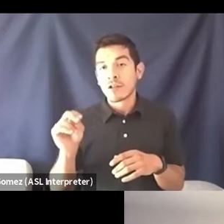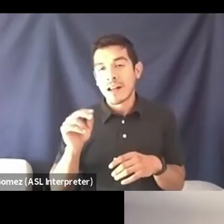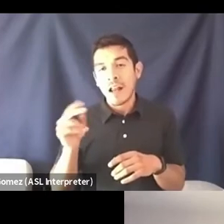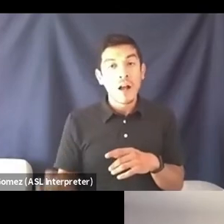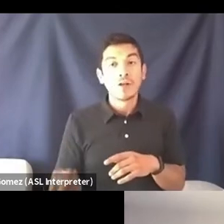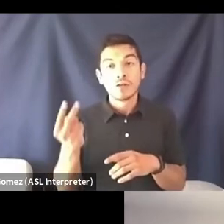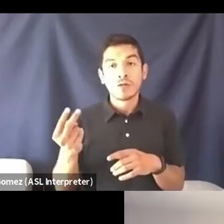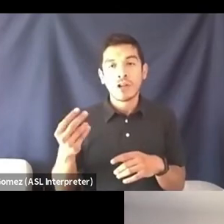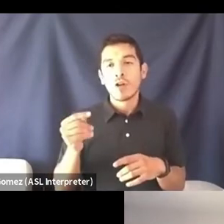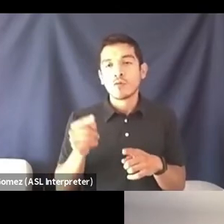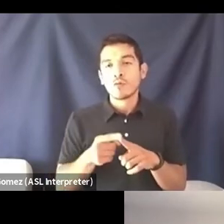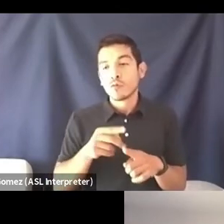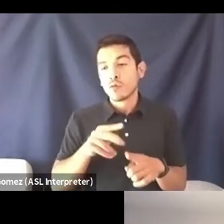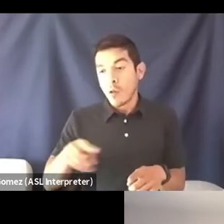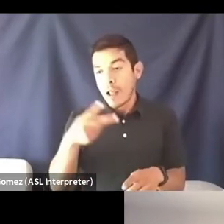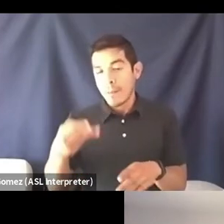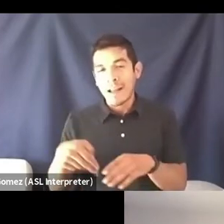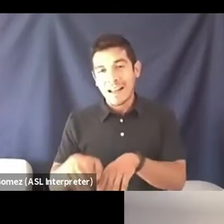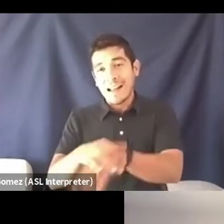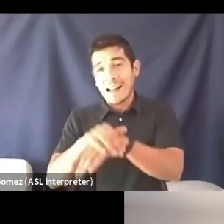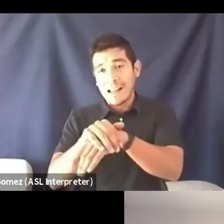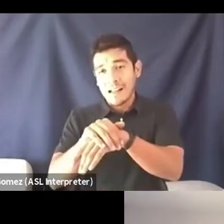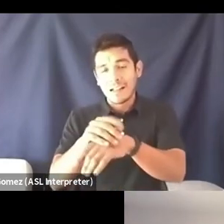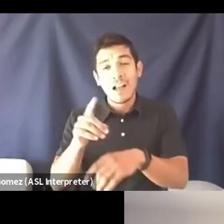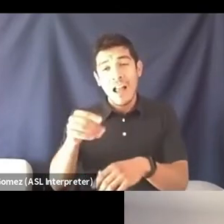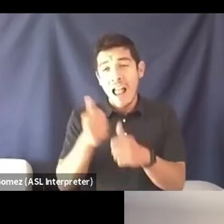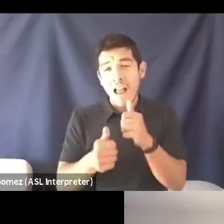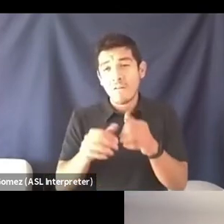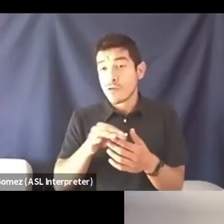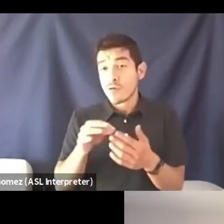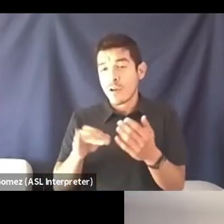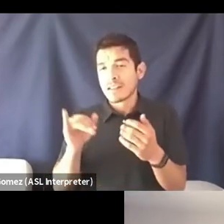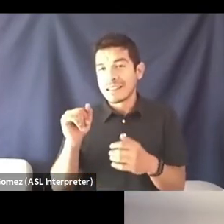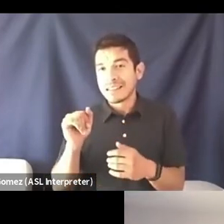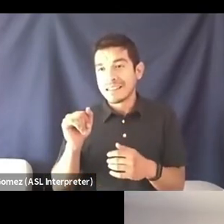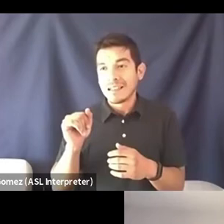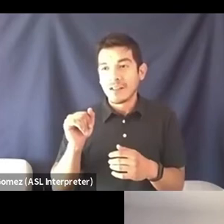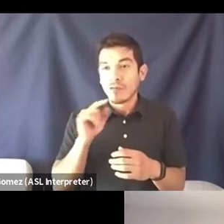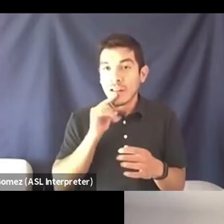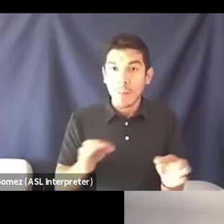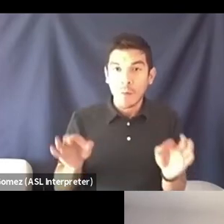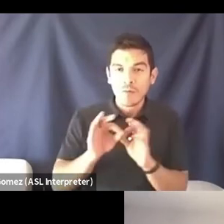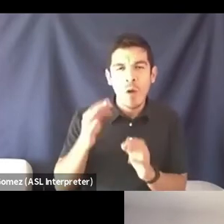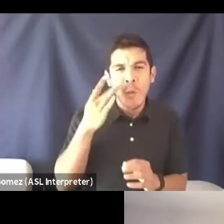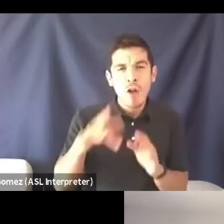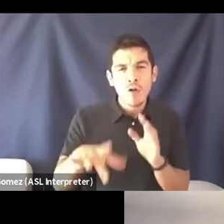to translate it in English. And again every choice is conscious. And why did you guys pick that choice.